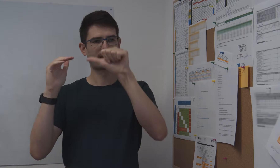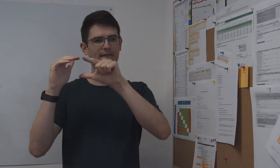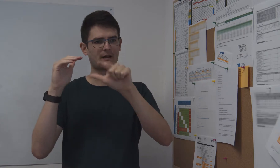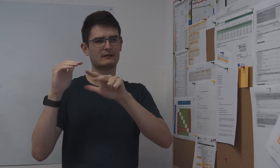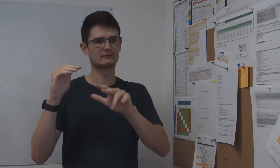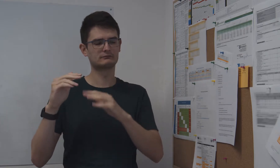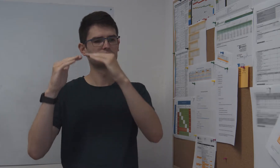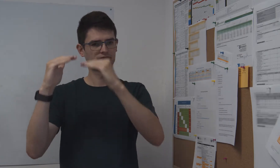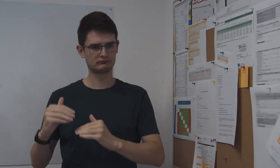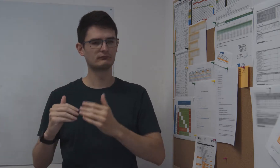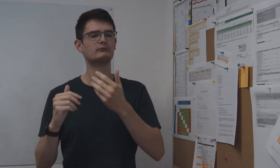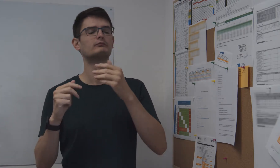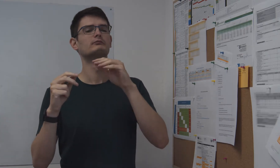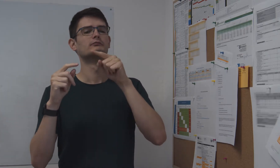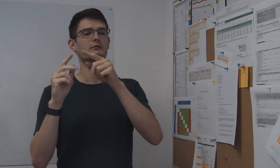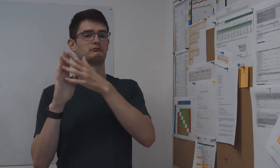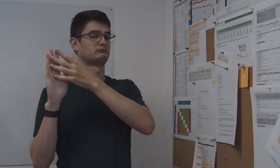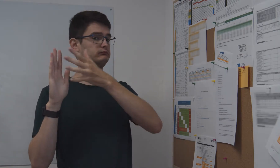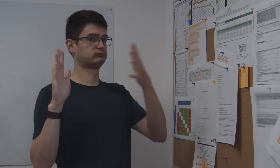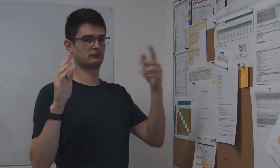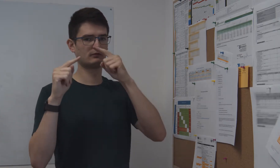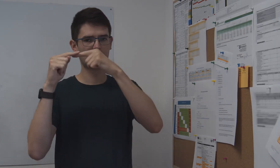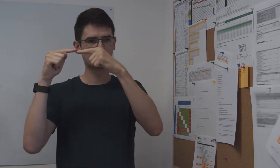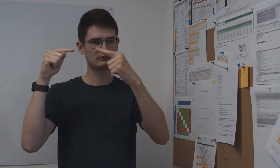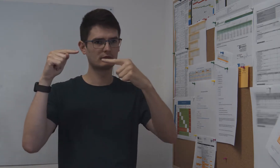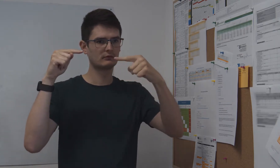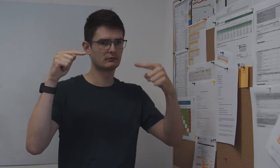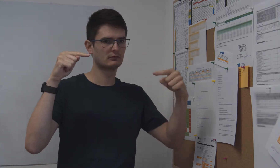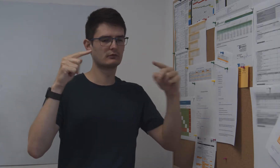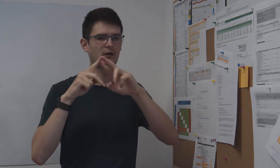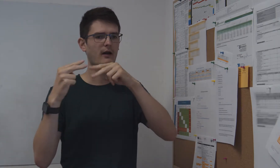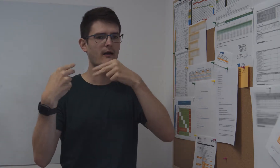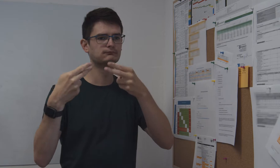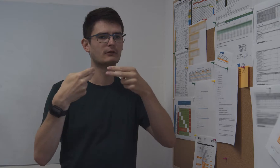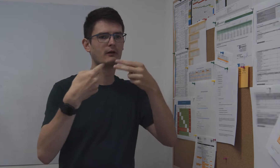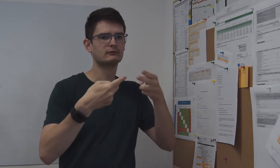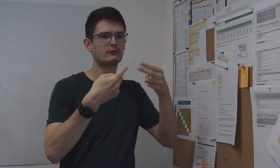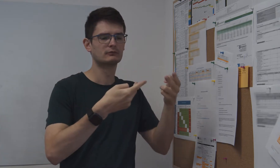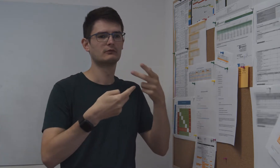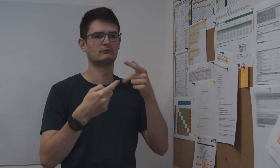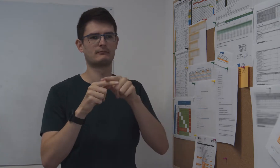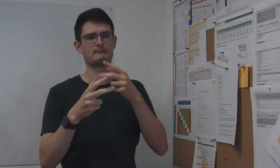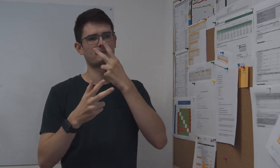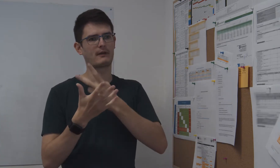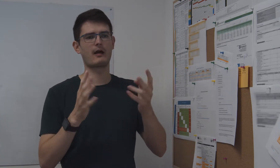The order of tasks is vertical, and the time is horizontal, it goes down gradually when the first task is completed.